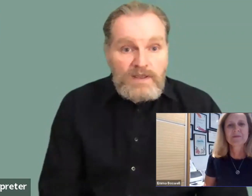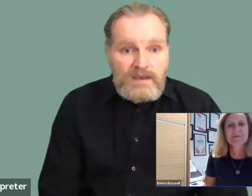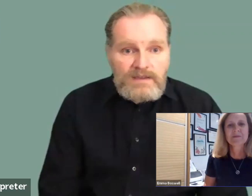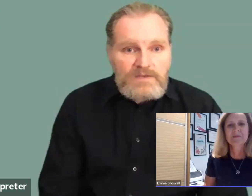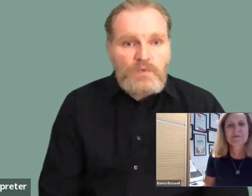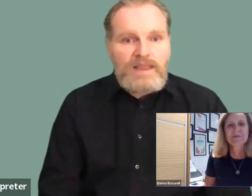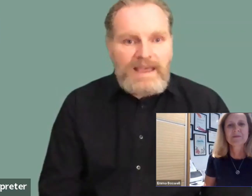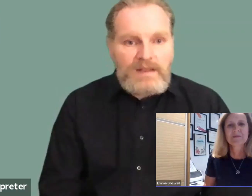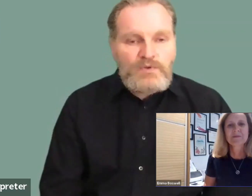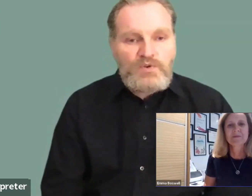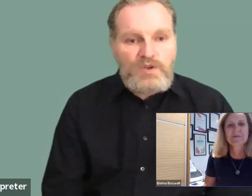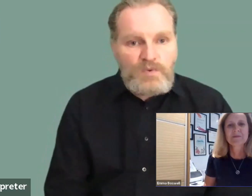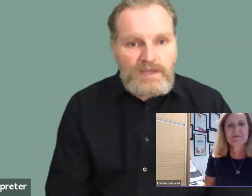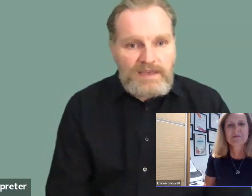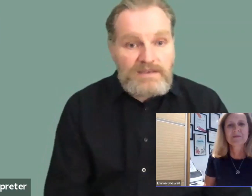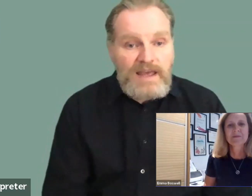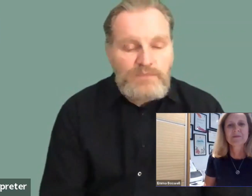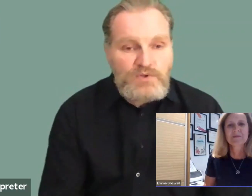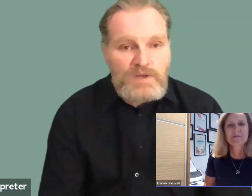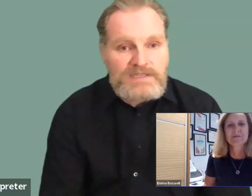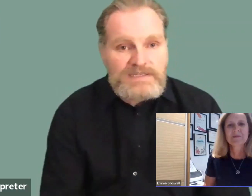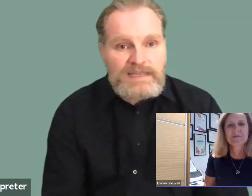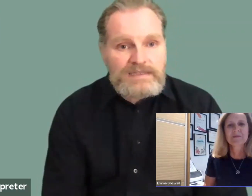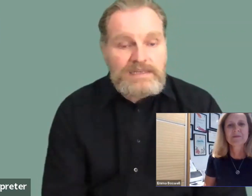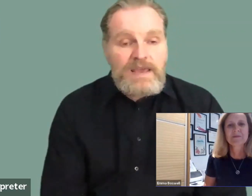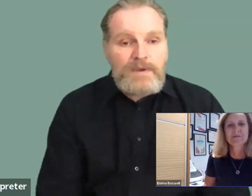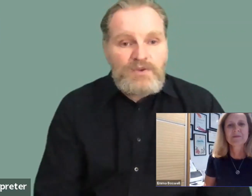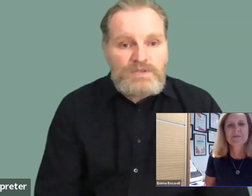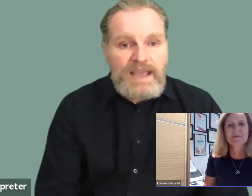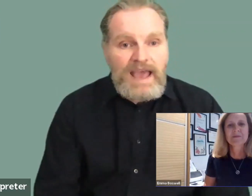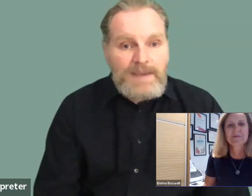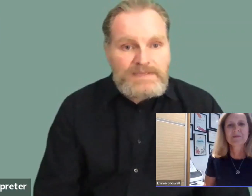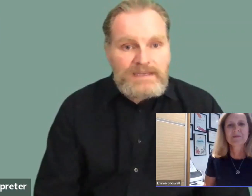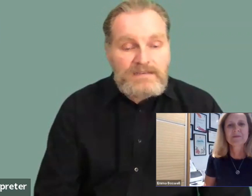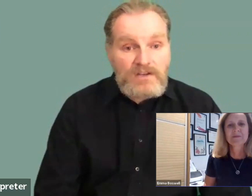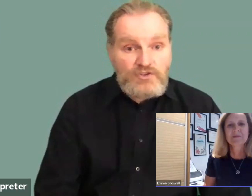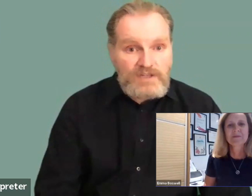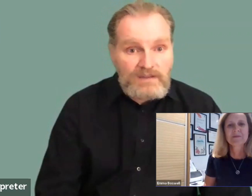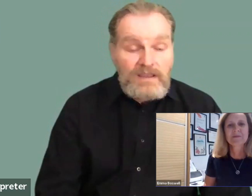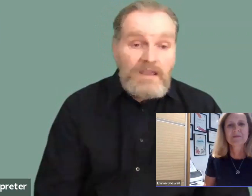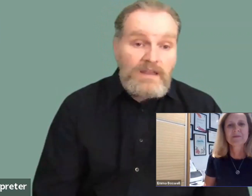a guide will help you to communicate and help you to understand by using haptic touching,